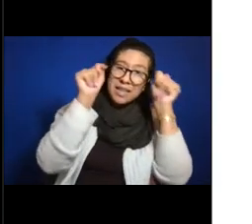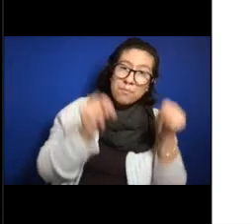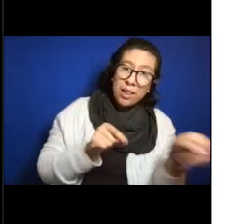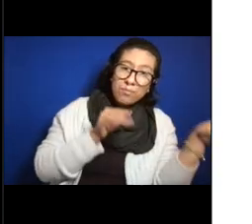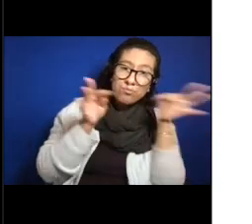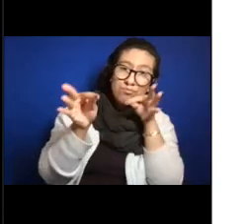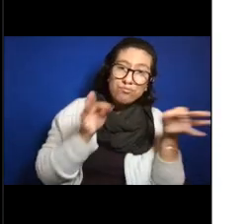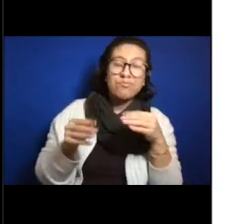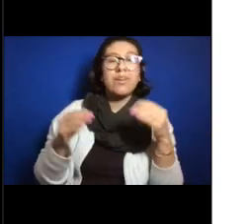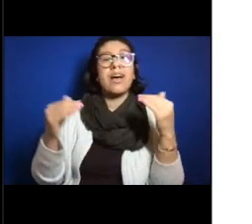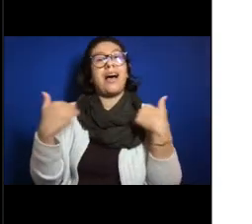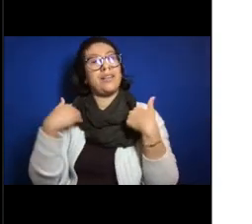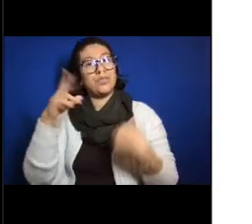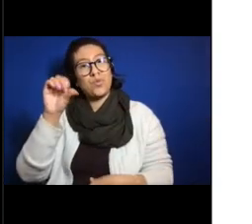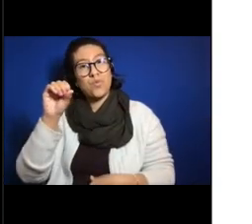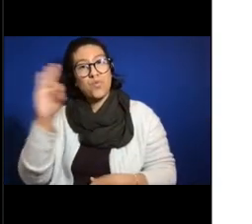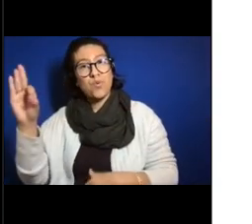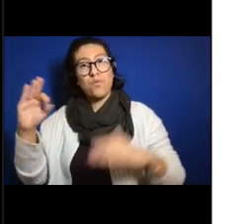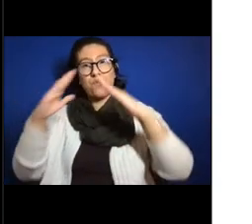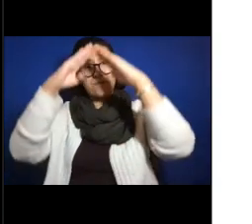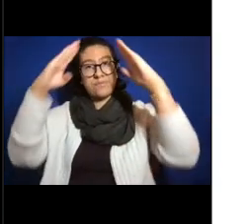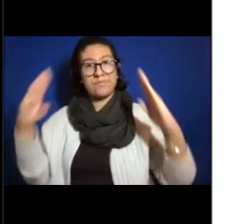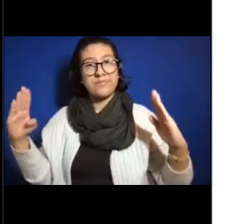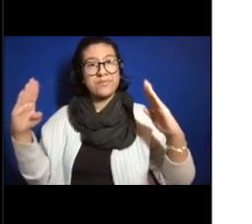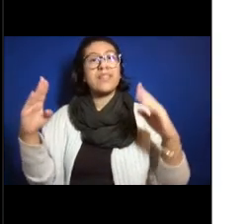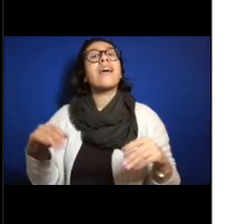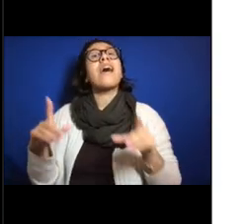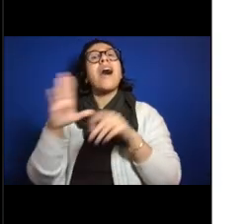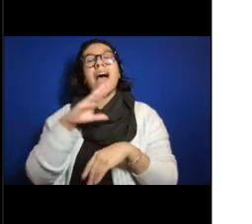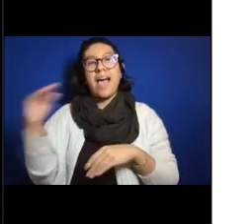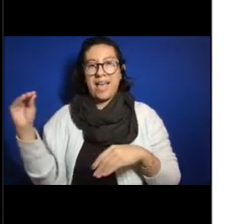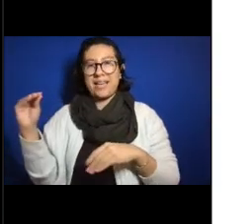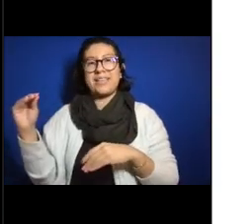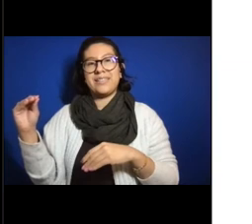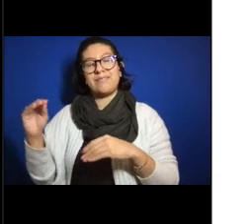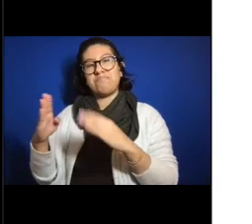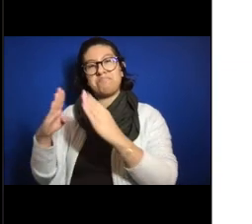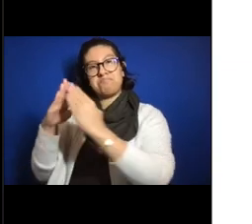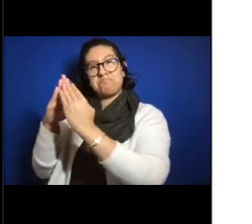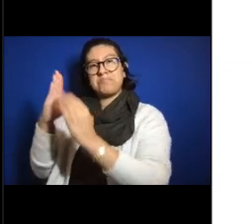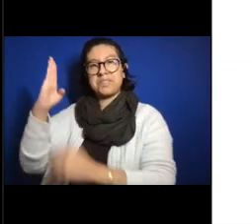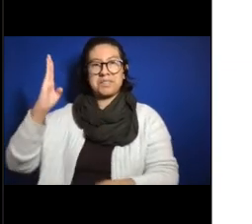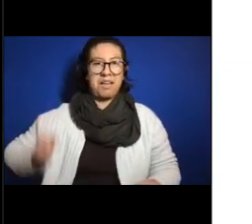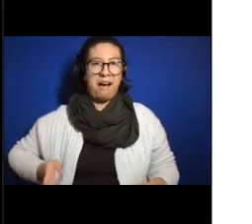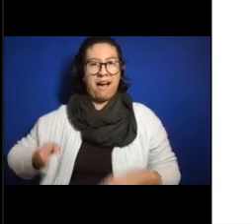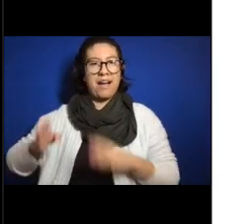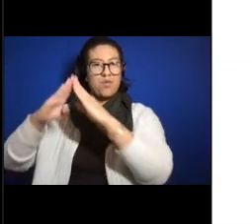and then also these two side roof pieces. And we're going to use that to go ahead